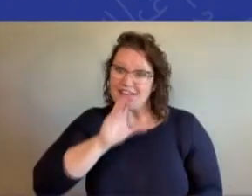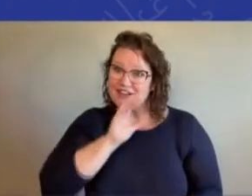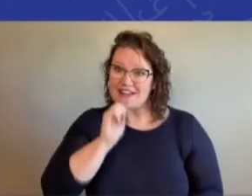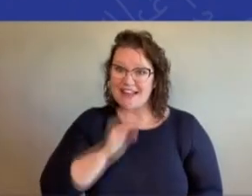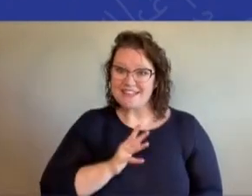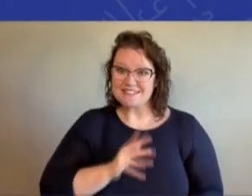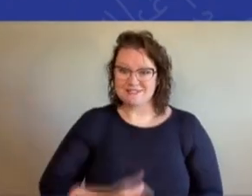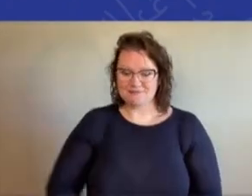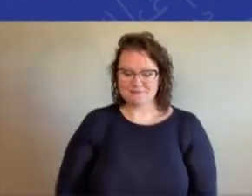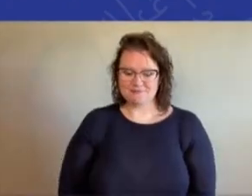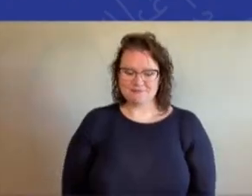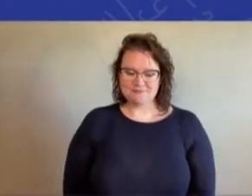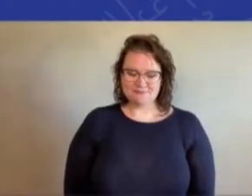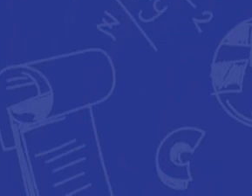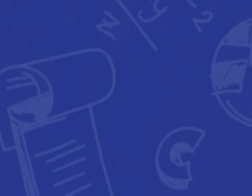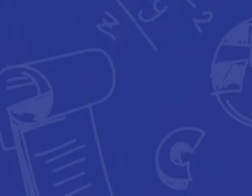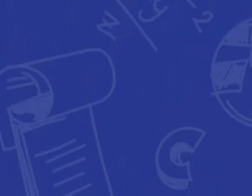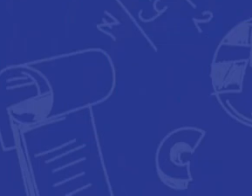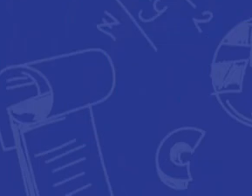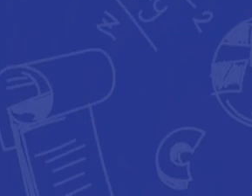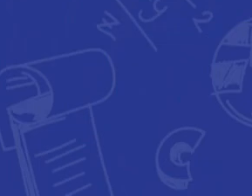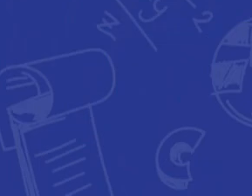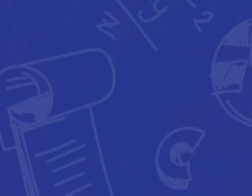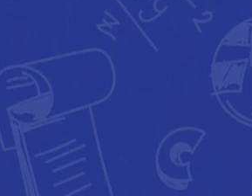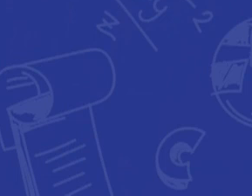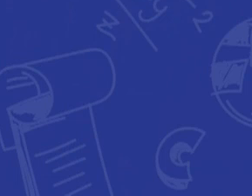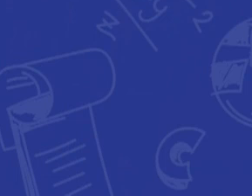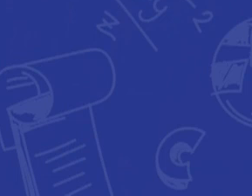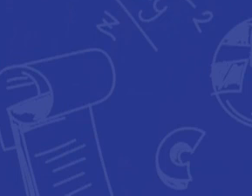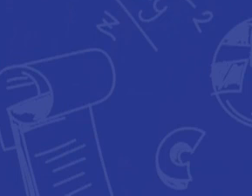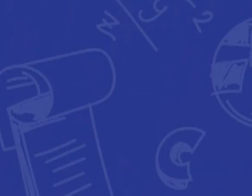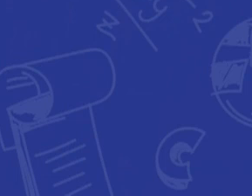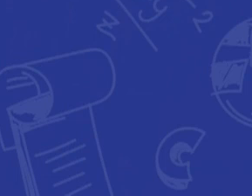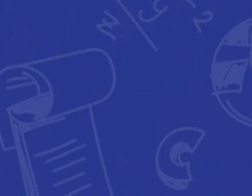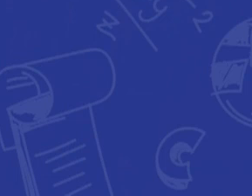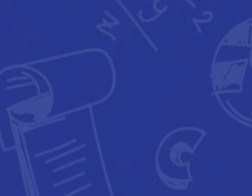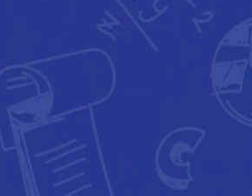hard, too. We love cafeteria ladies.